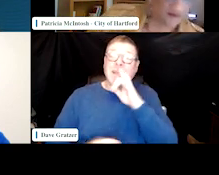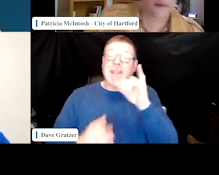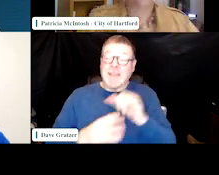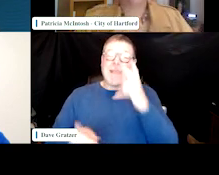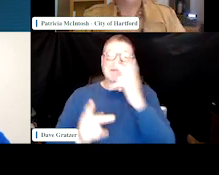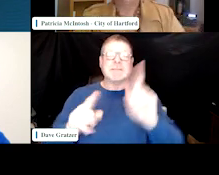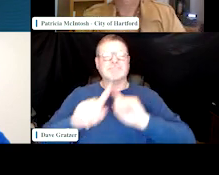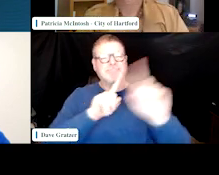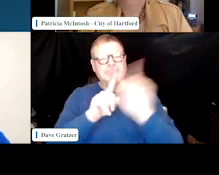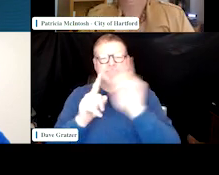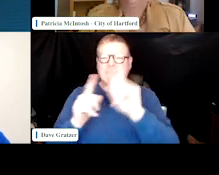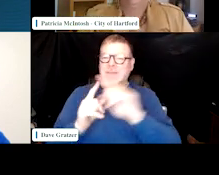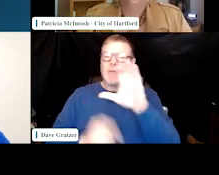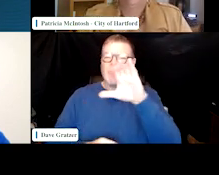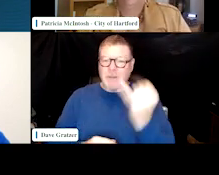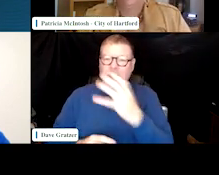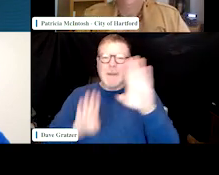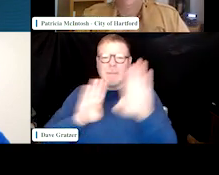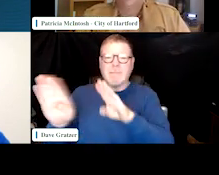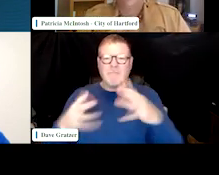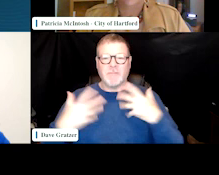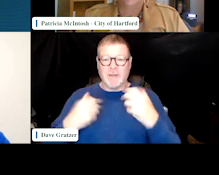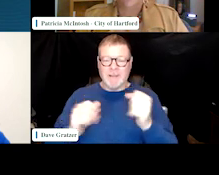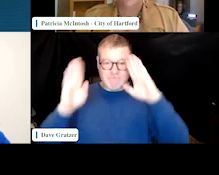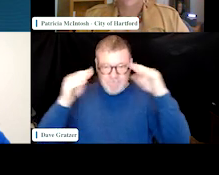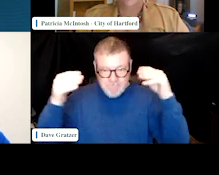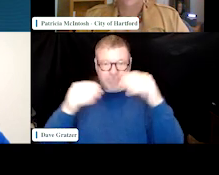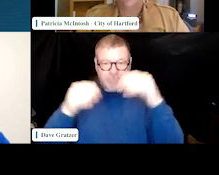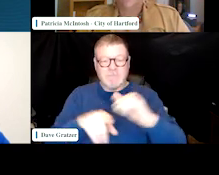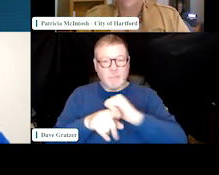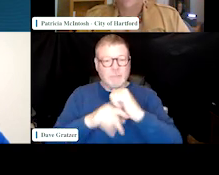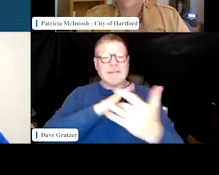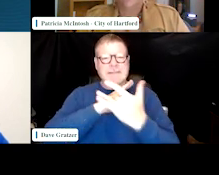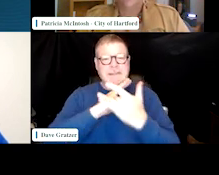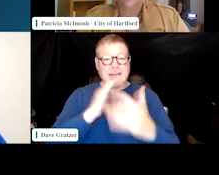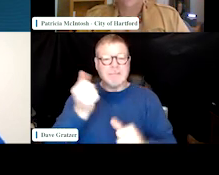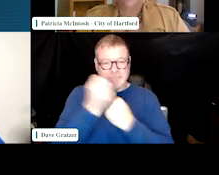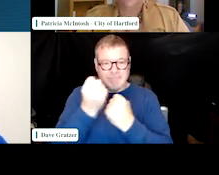of criminal justice and behavioral health-focused training and technical assistance initiatives for PRA.